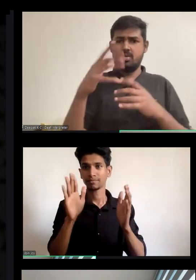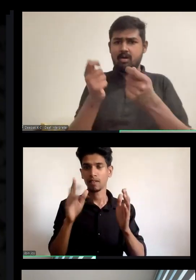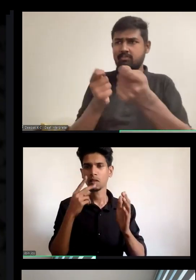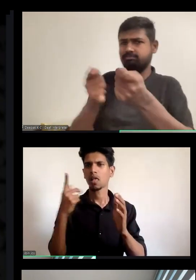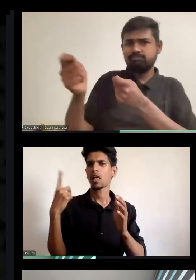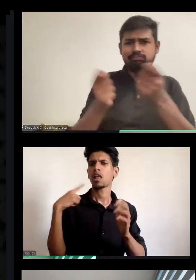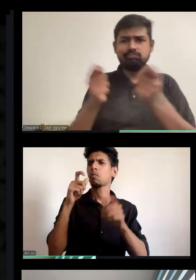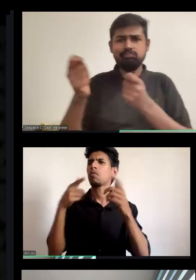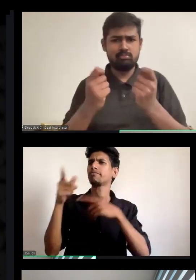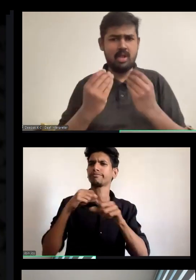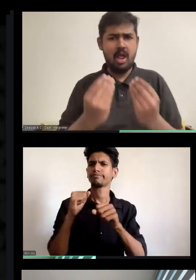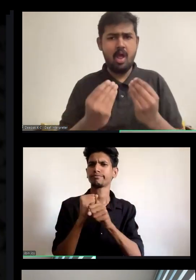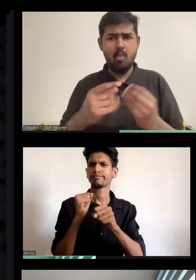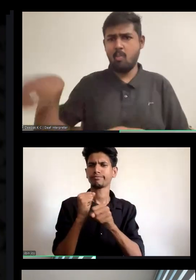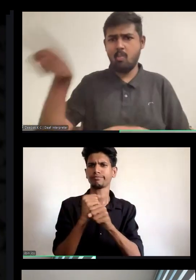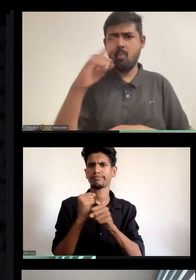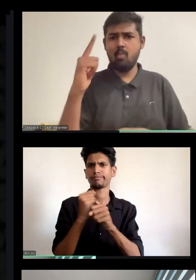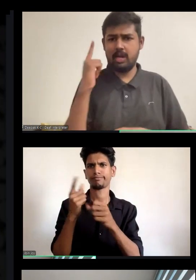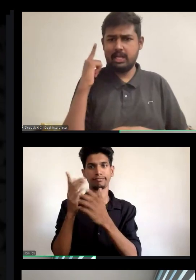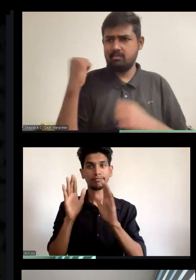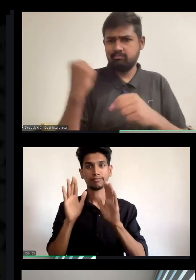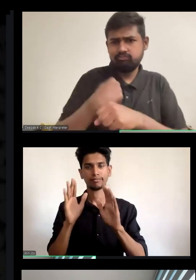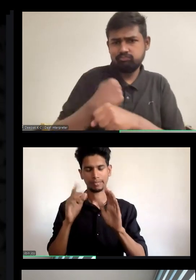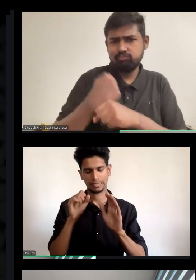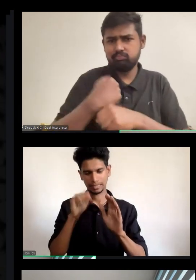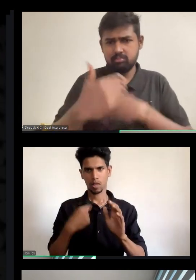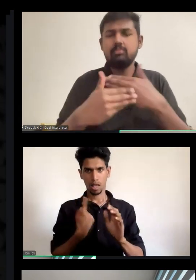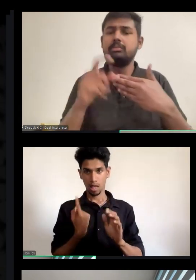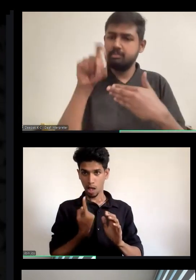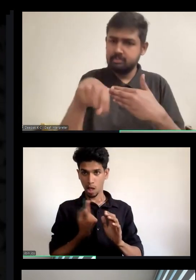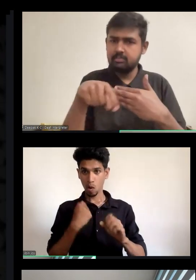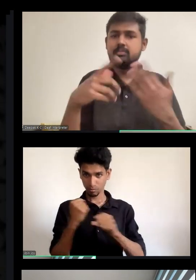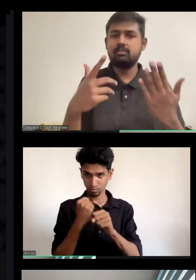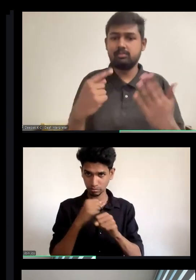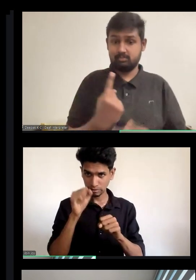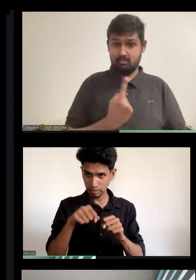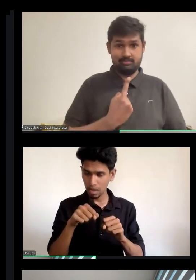We all know we can't do this alone. And that's what GAAD is all about, right?